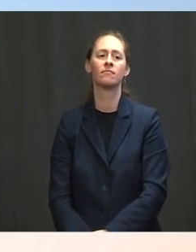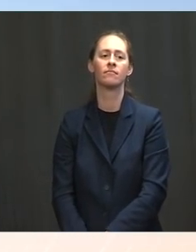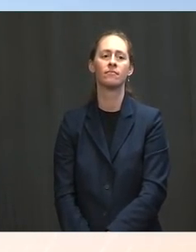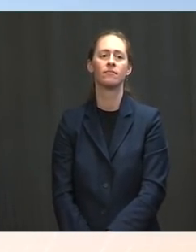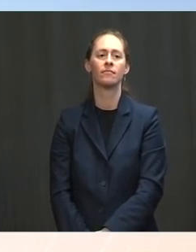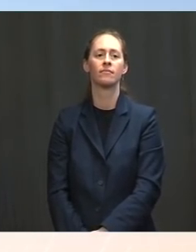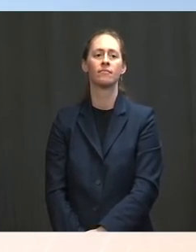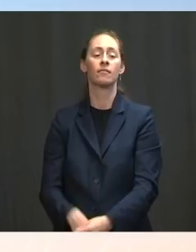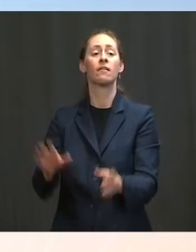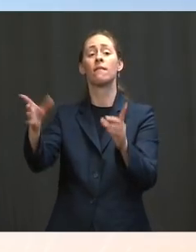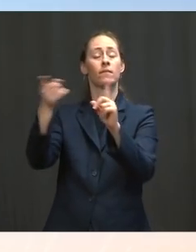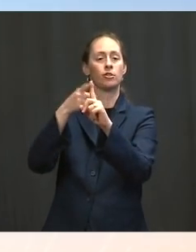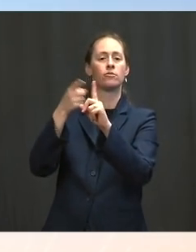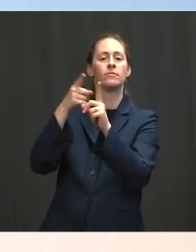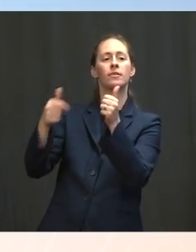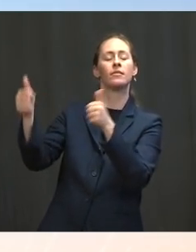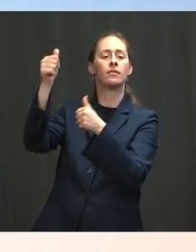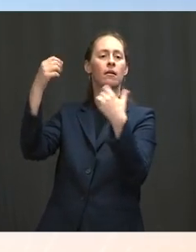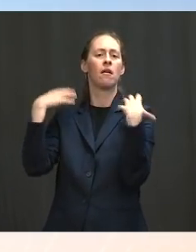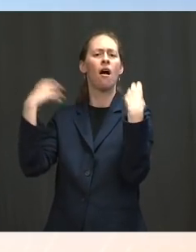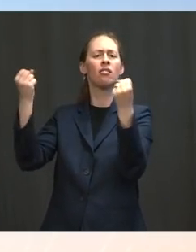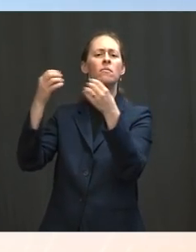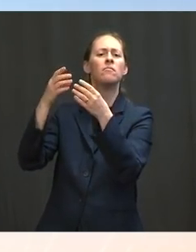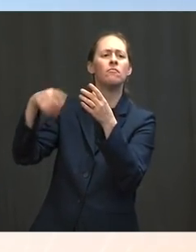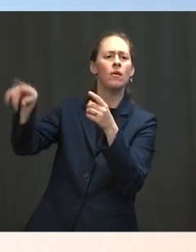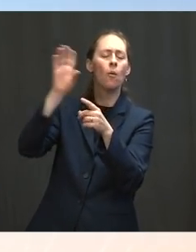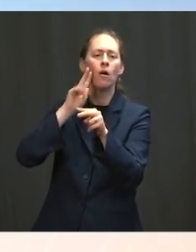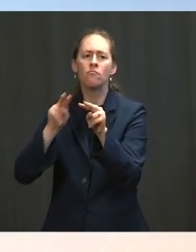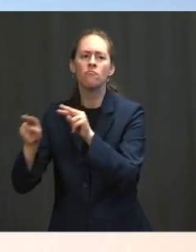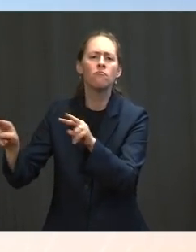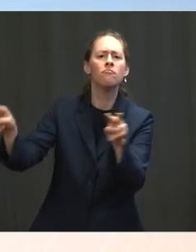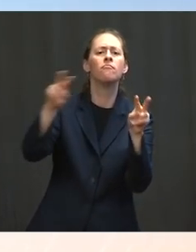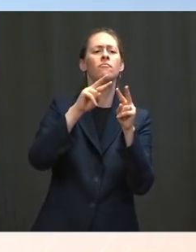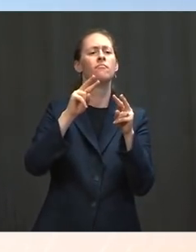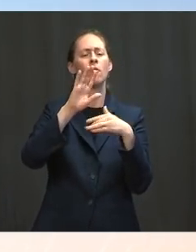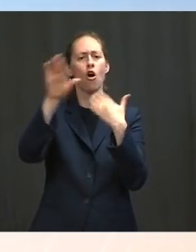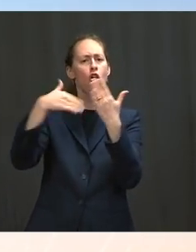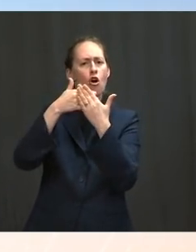continue to closely track and monitor all of the variants, as we've seen pop up over time,